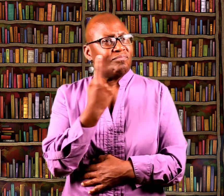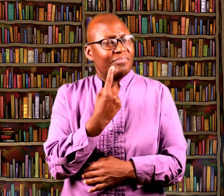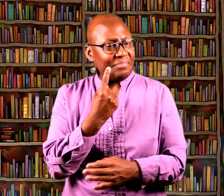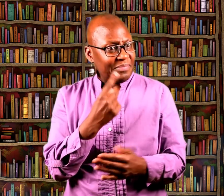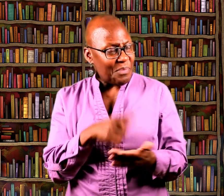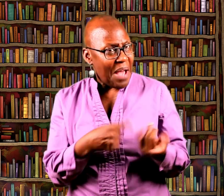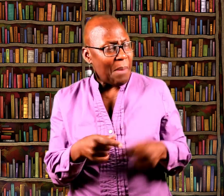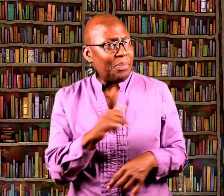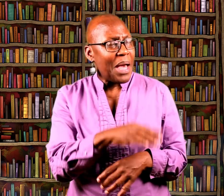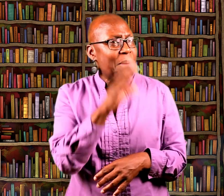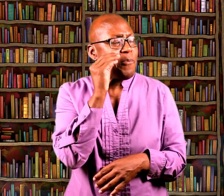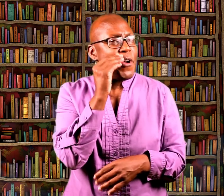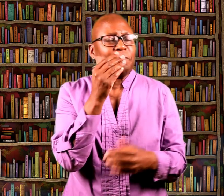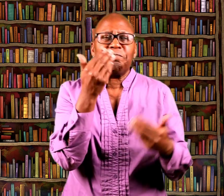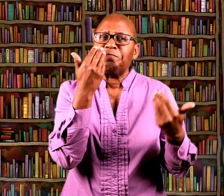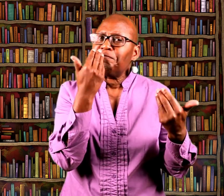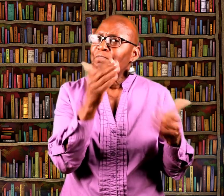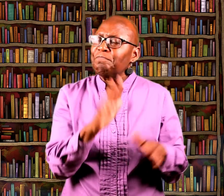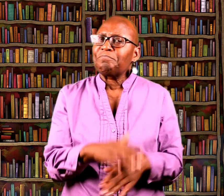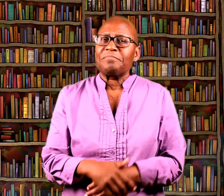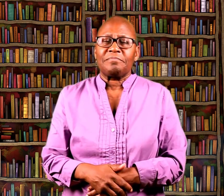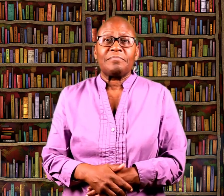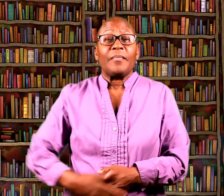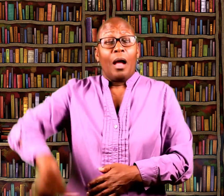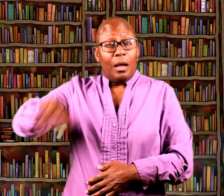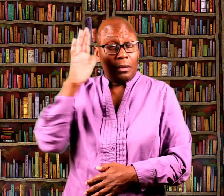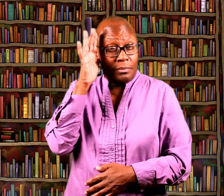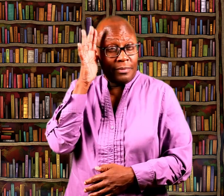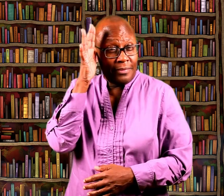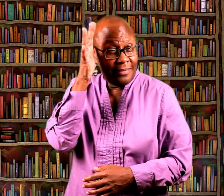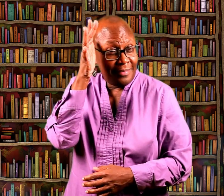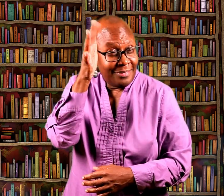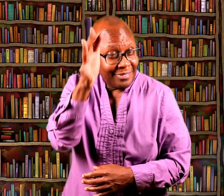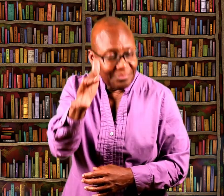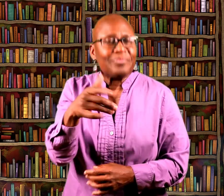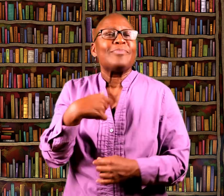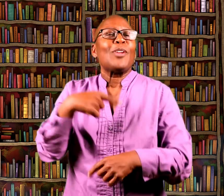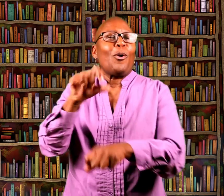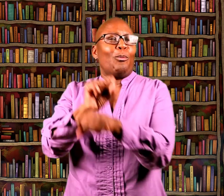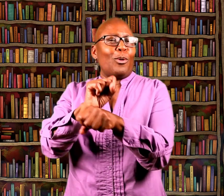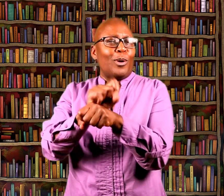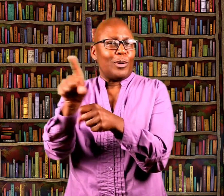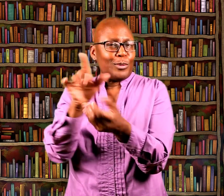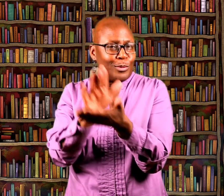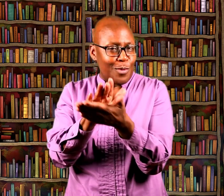When the project finished, I was wondering what happened to that boy, but I didn't know.